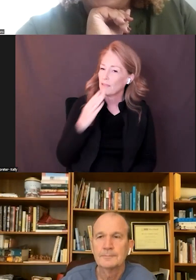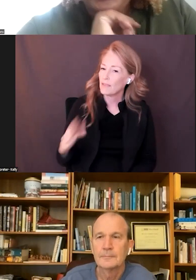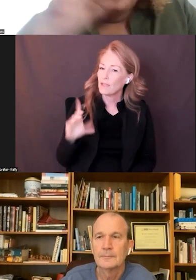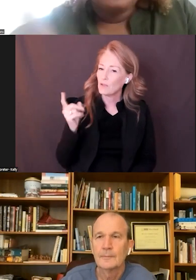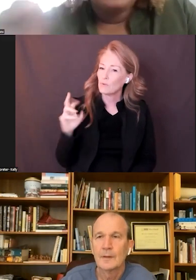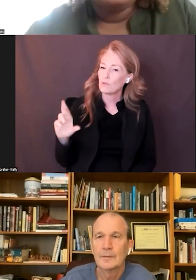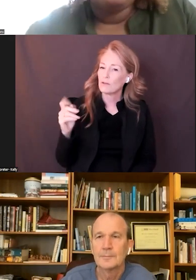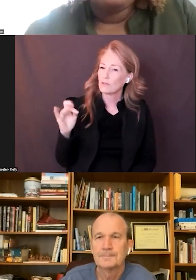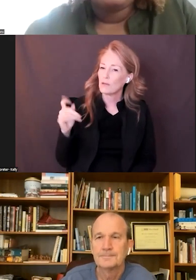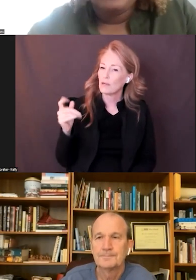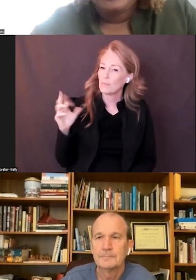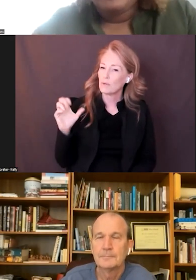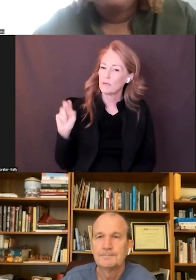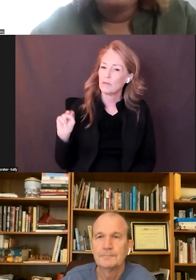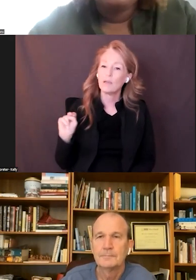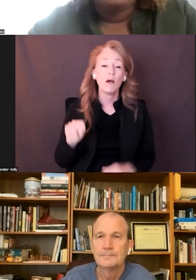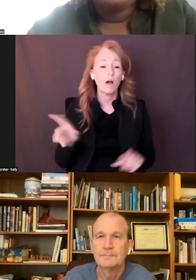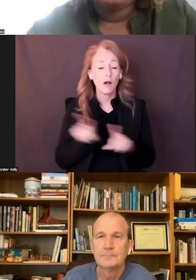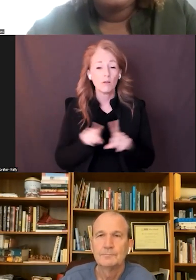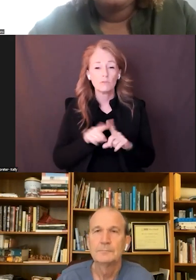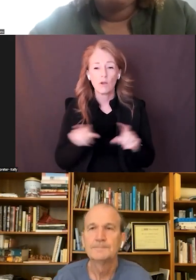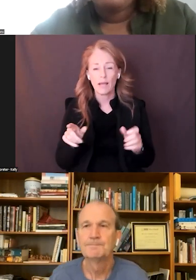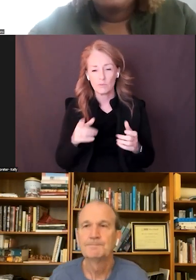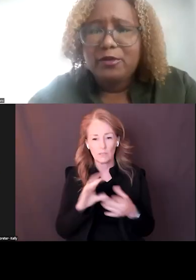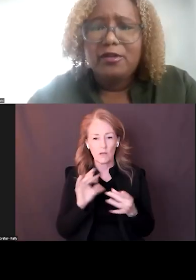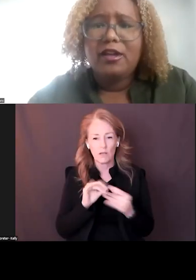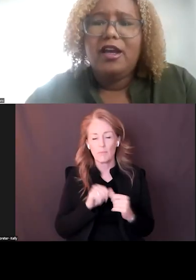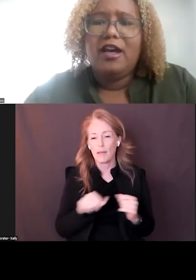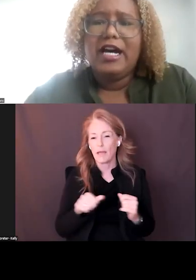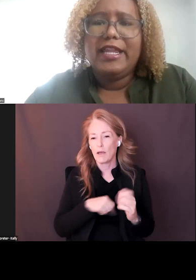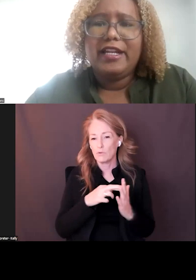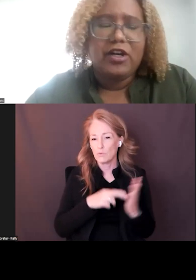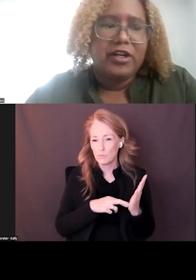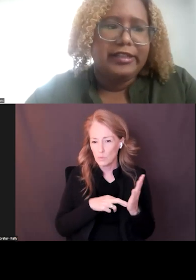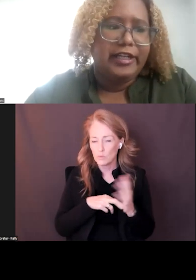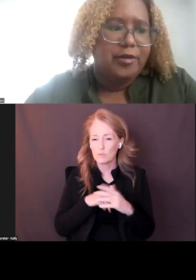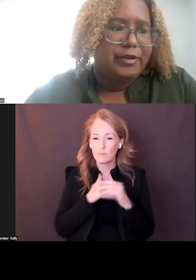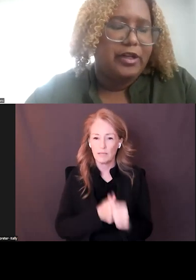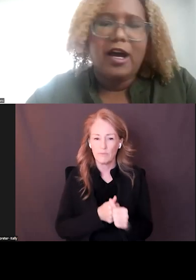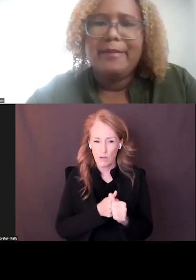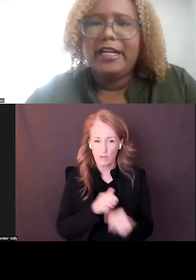I ALSO WANT TO NOTE THAT THERE IS A RULE THAT IS OPEN FOR COMMENT.